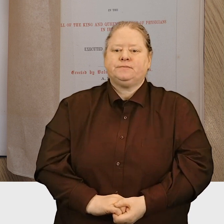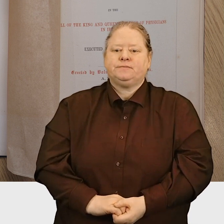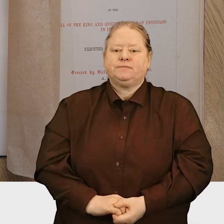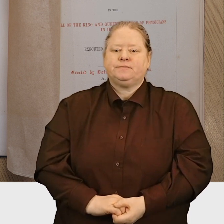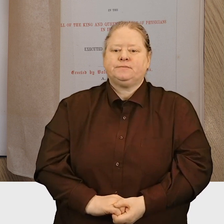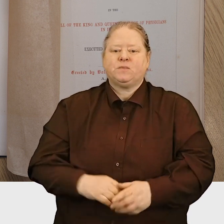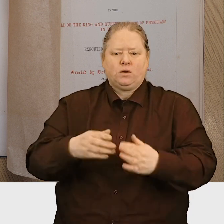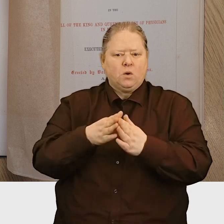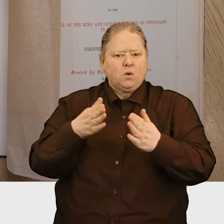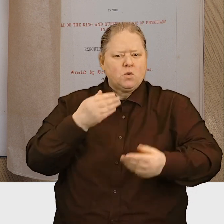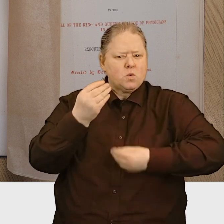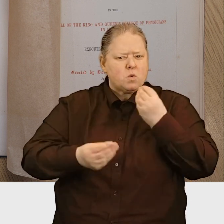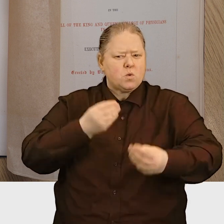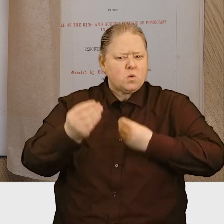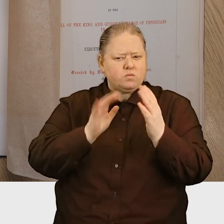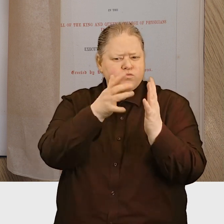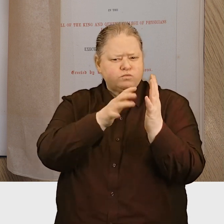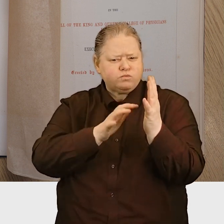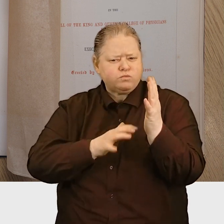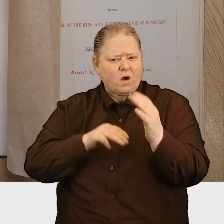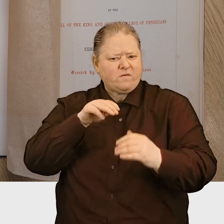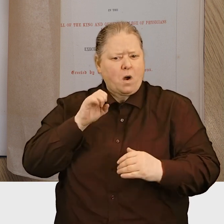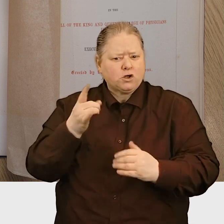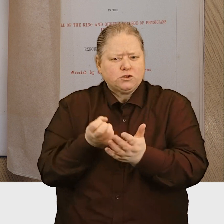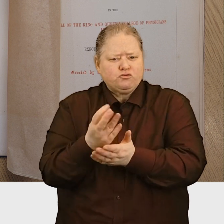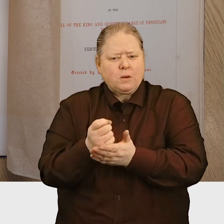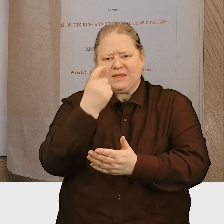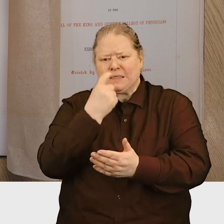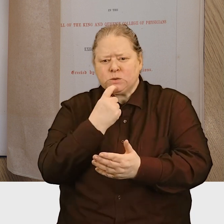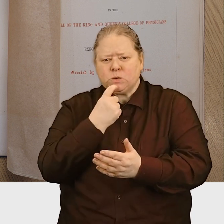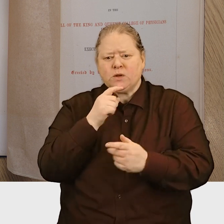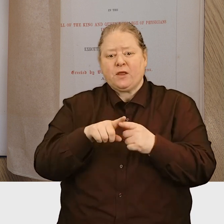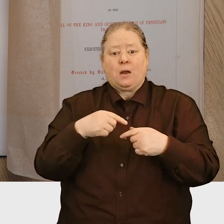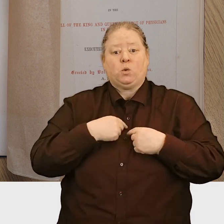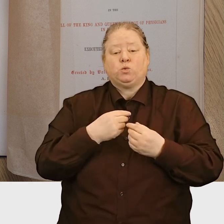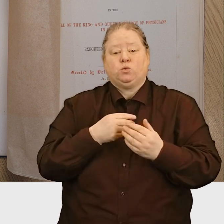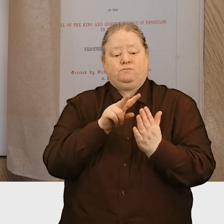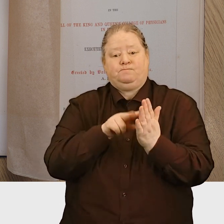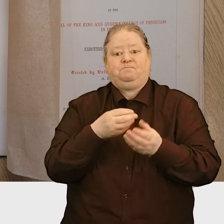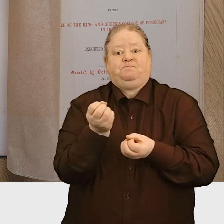So there's quite a long description of Marsh, the statue, in there, which I'm going to read a bit from.